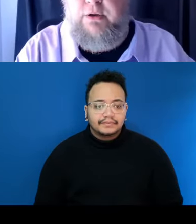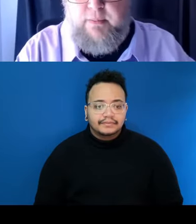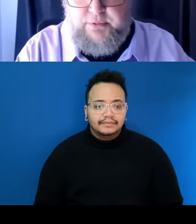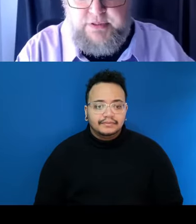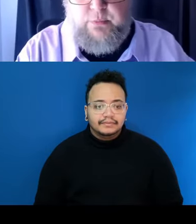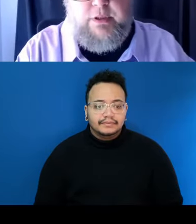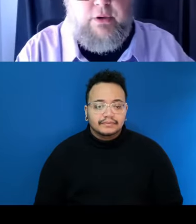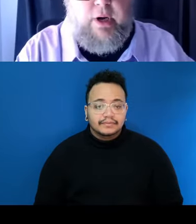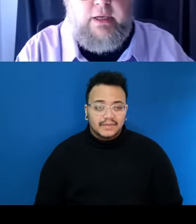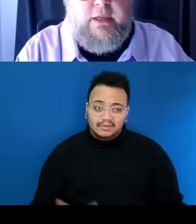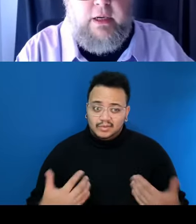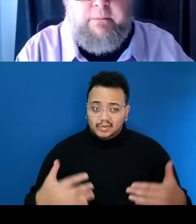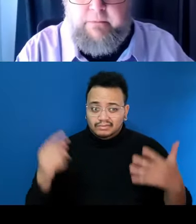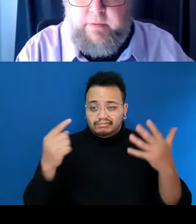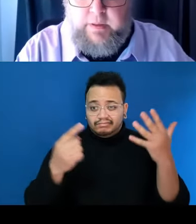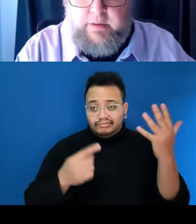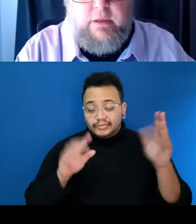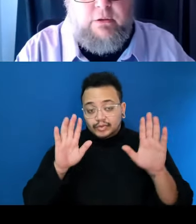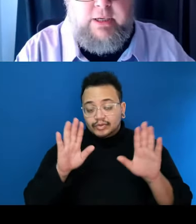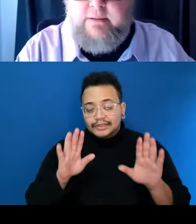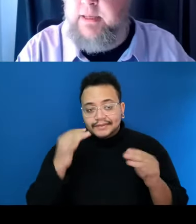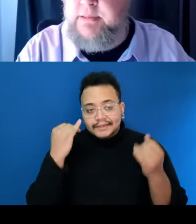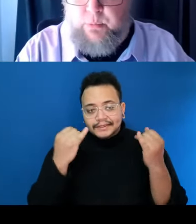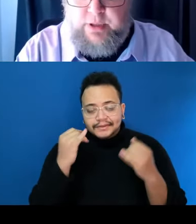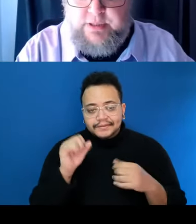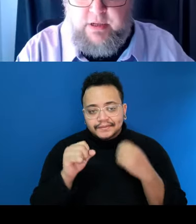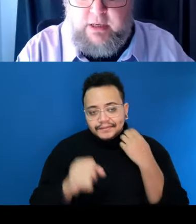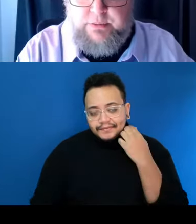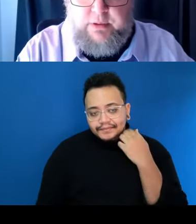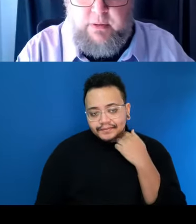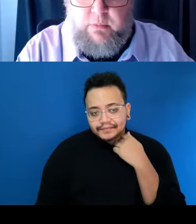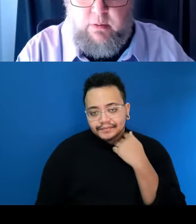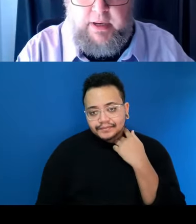Y'all came up with some really great things and we're gonna talk a little bit more,